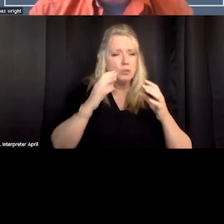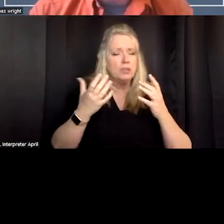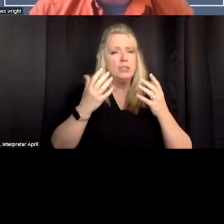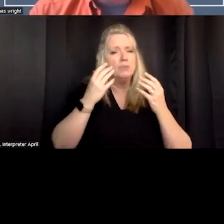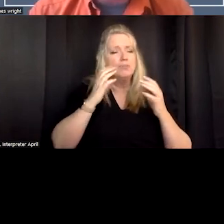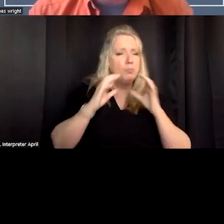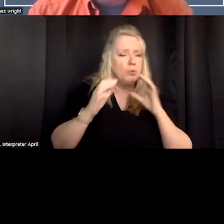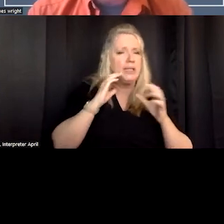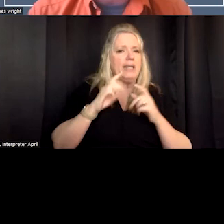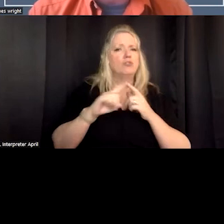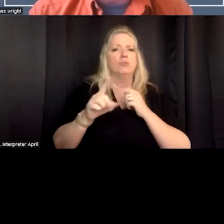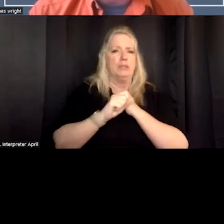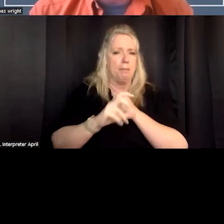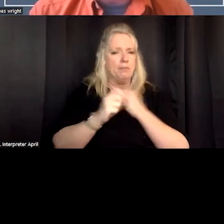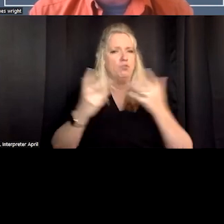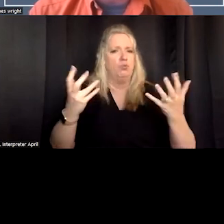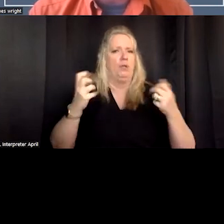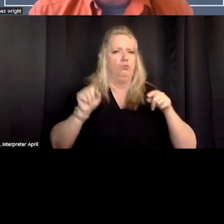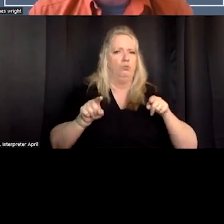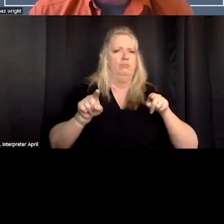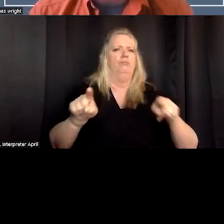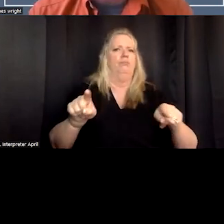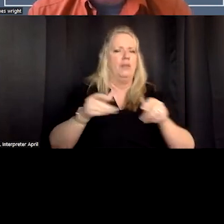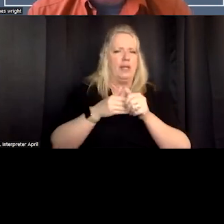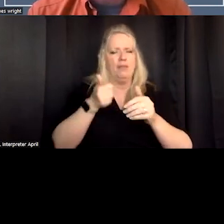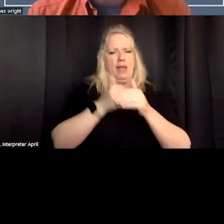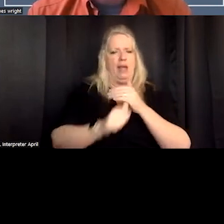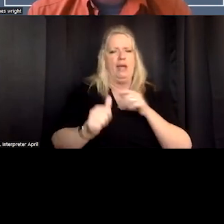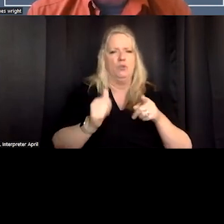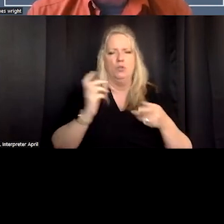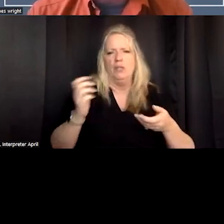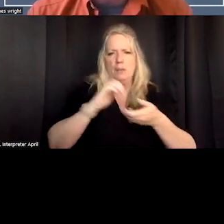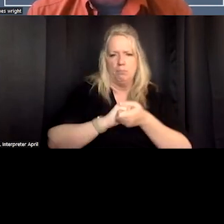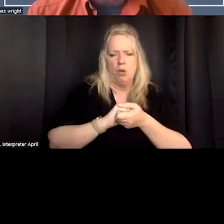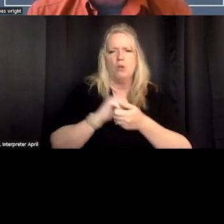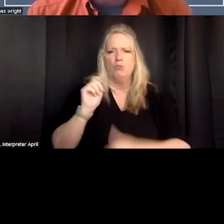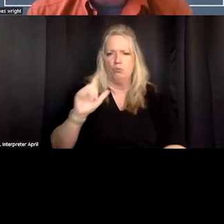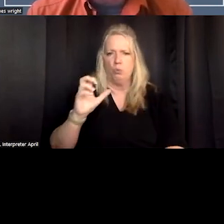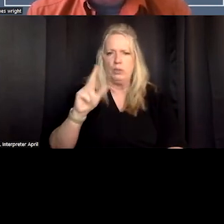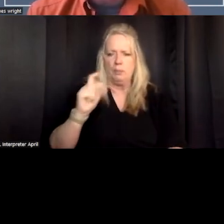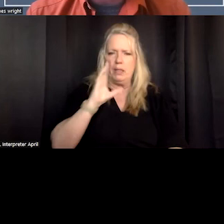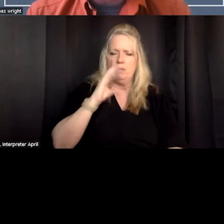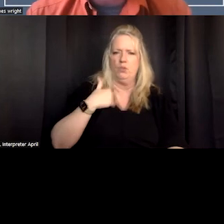TO ALIGN IT WITH THE GUIDANCE PUT UNDER THE PARTNER TOOL KIT. IF YOU HAVE A FEEDBACK ON THOSE,